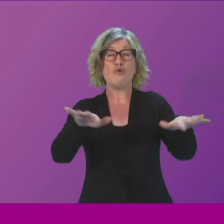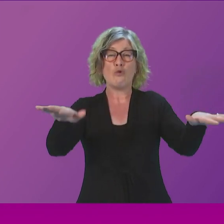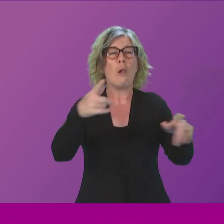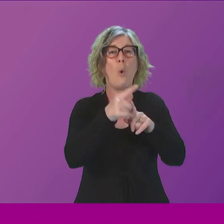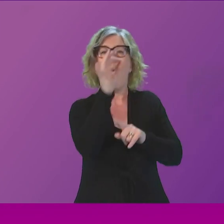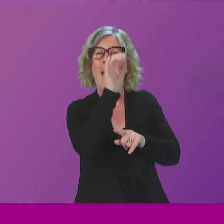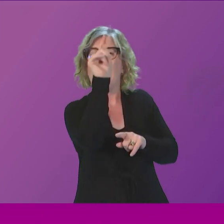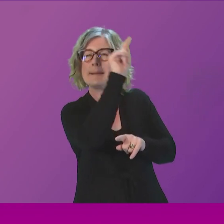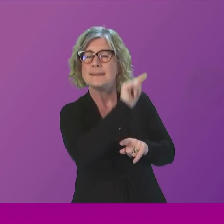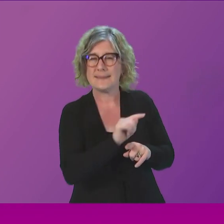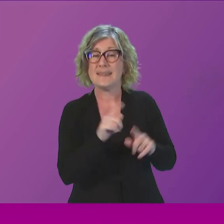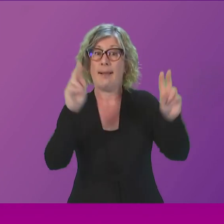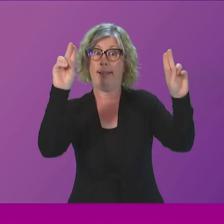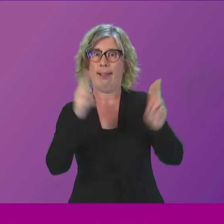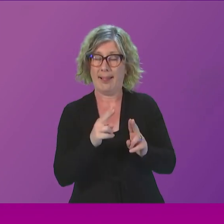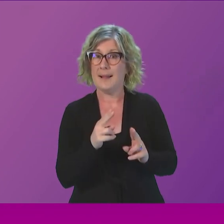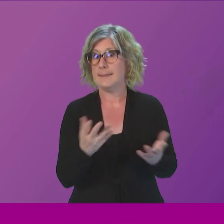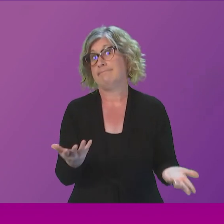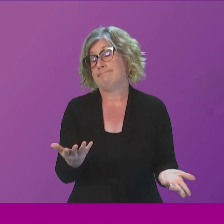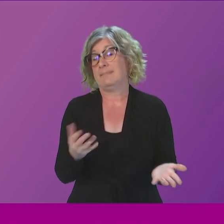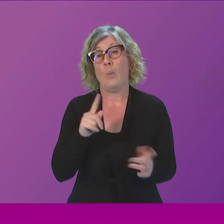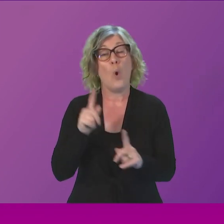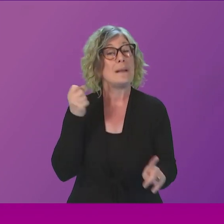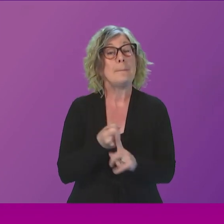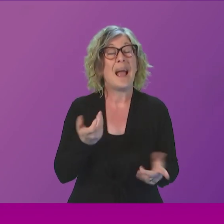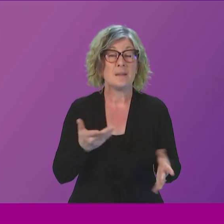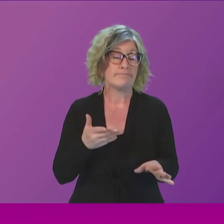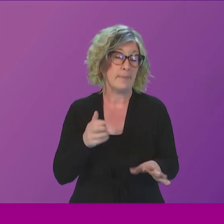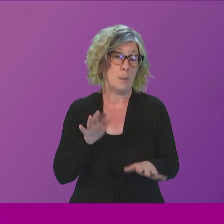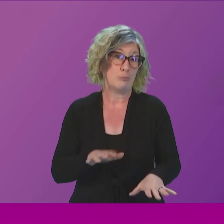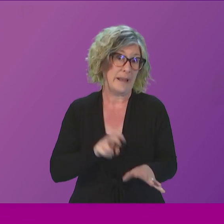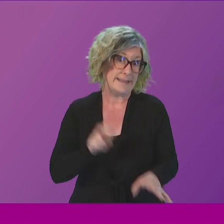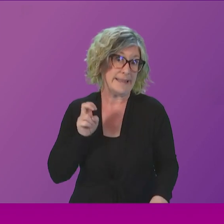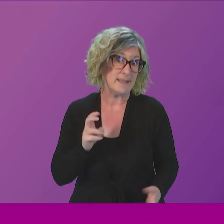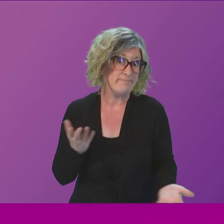is the hard Brexit that has been imposed on Scotland against our will.